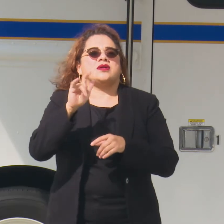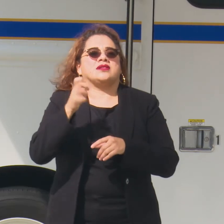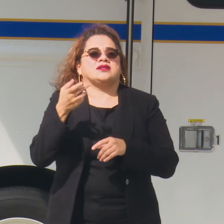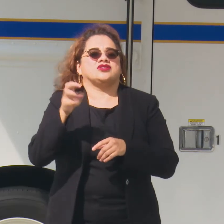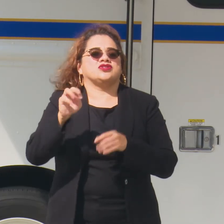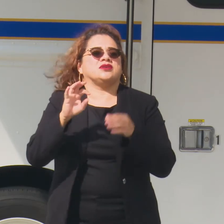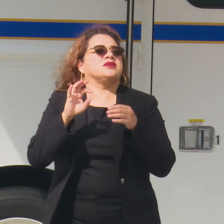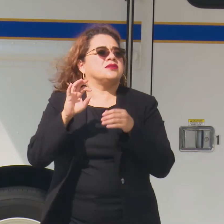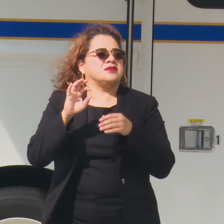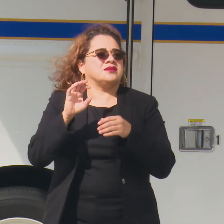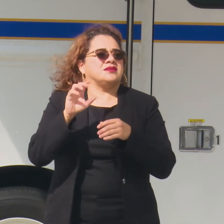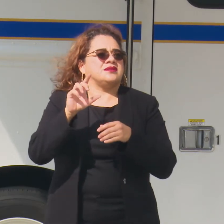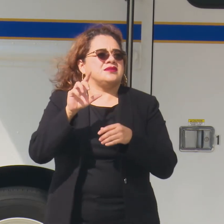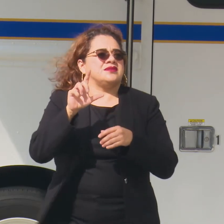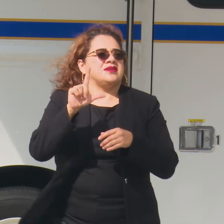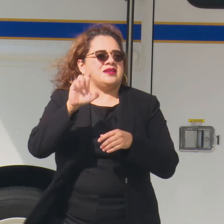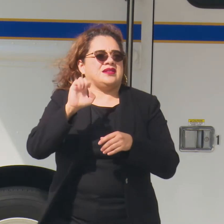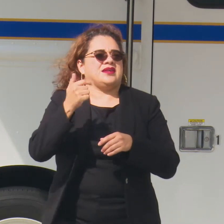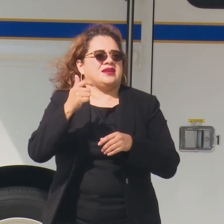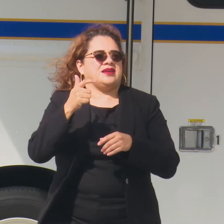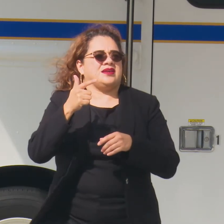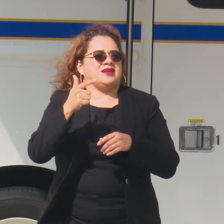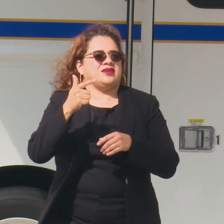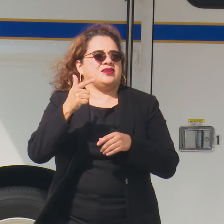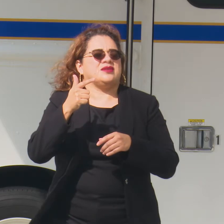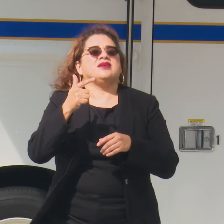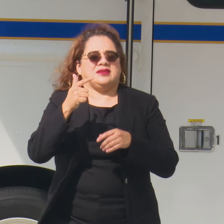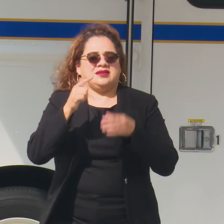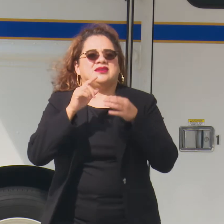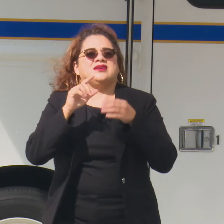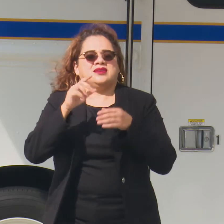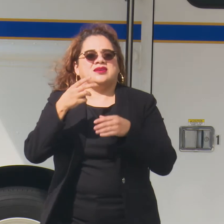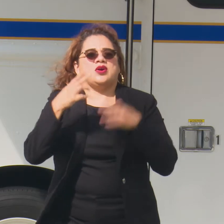Gonzalez who also chairs the state senate and the legislative